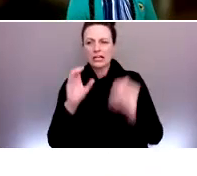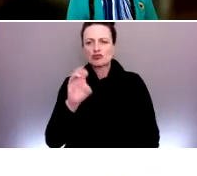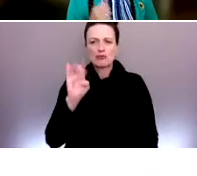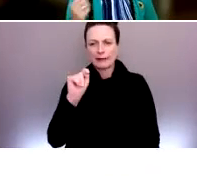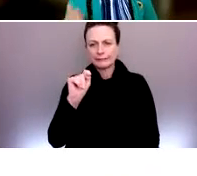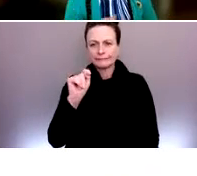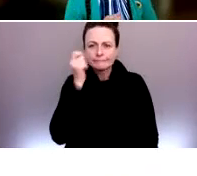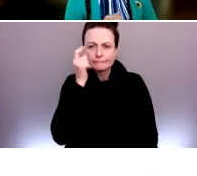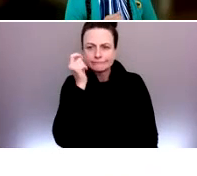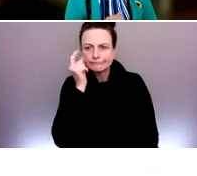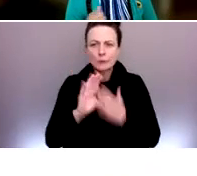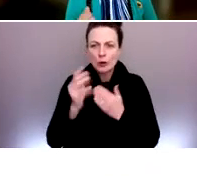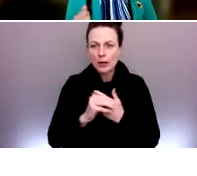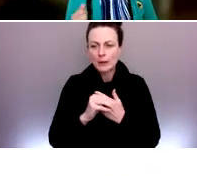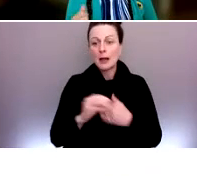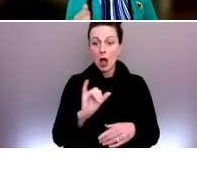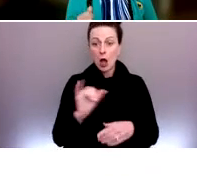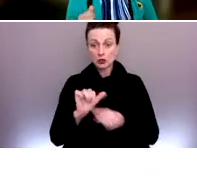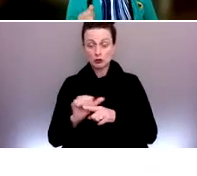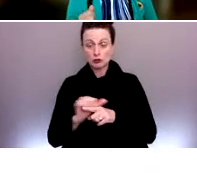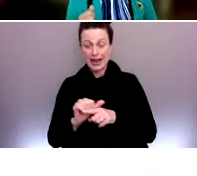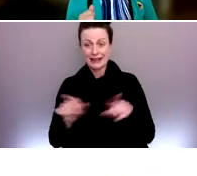I am also trained in credit as an asset small business,